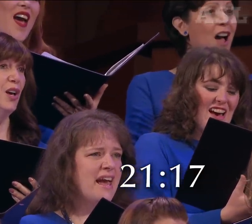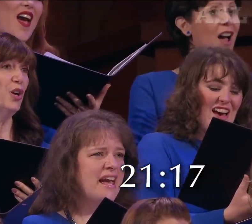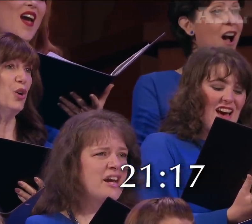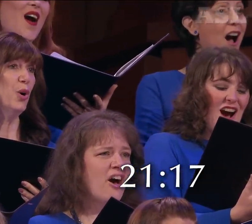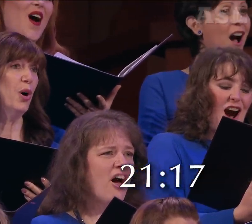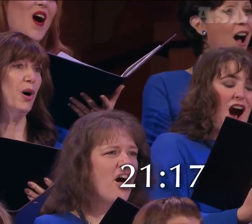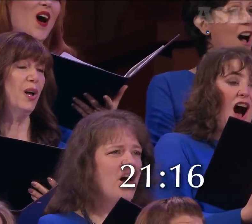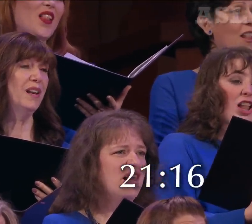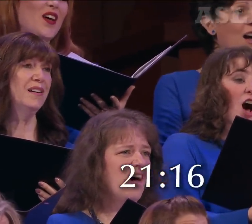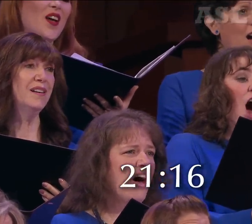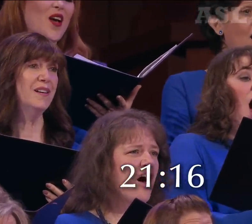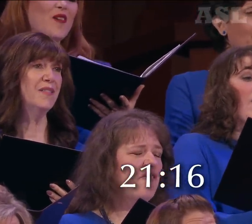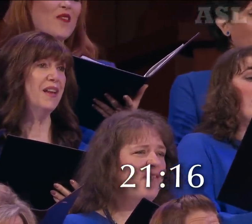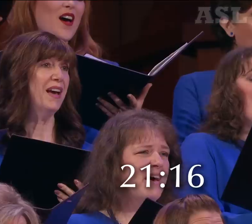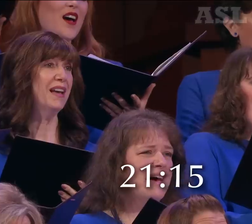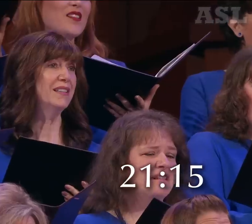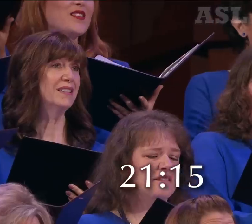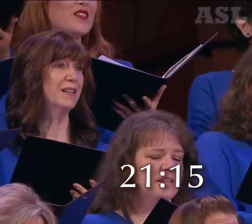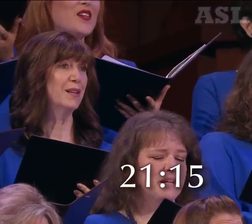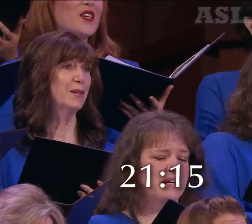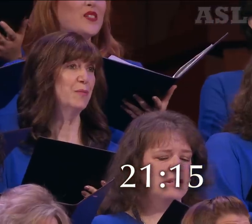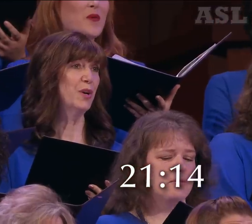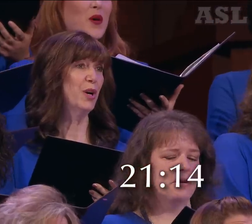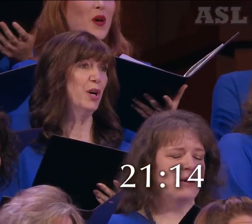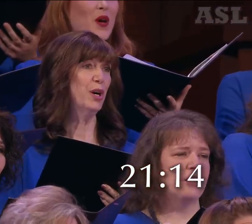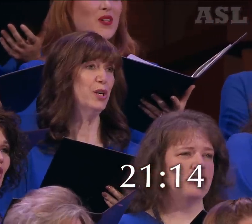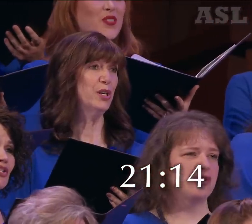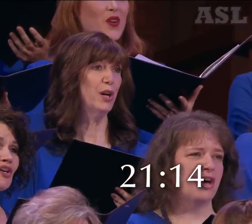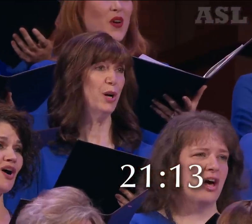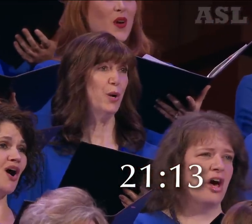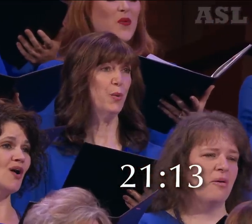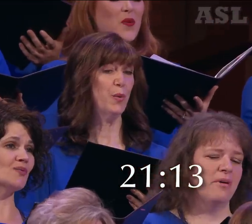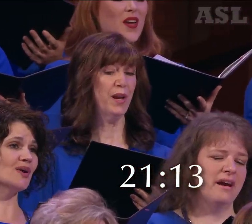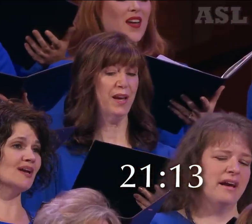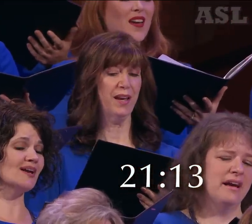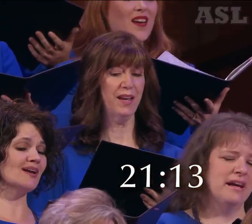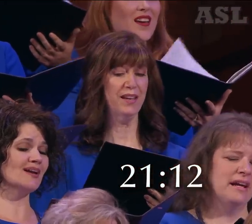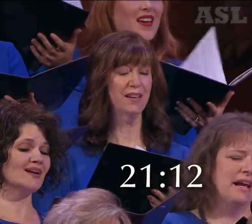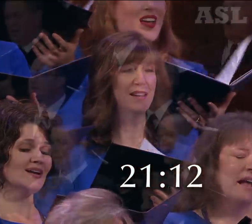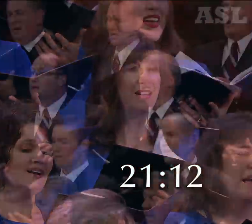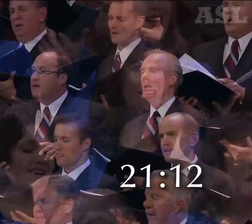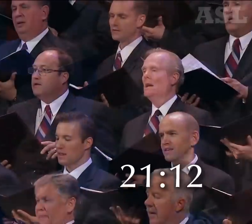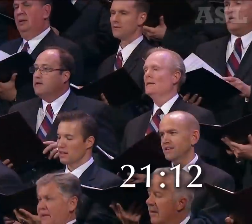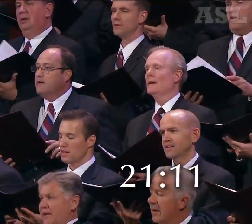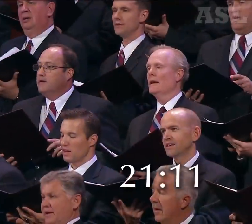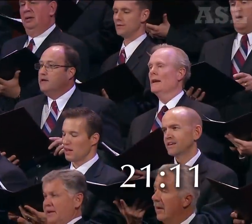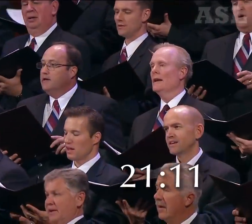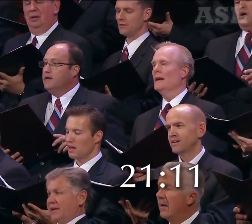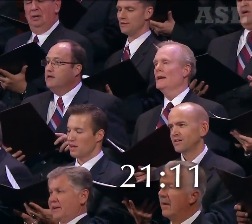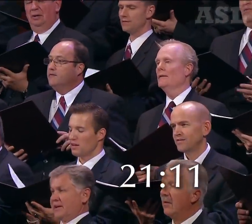THIS IS THE ENGLISH CLOSED CAPTION CHANNEL OF THE CHURCH OF JESUS CHRIST OF LATTER-DAY SAINTS.